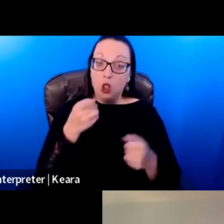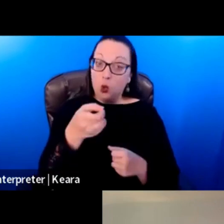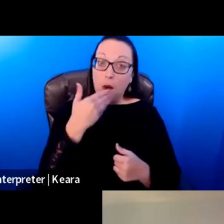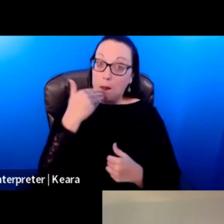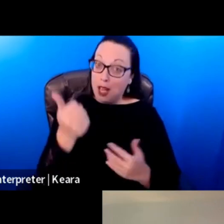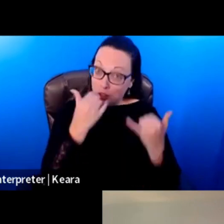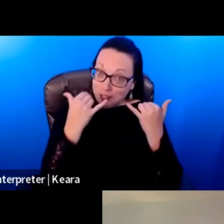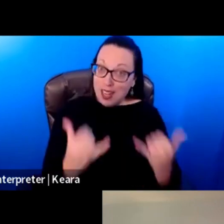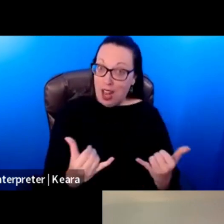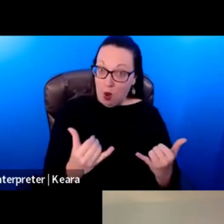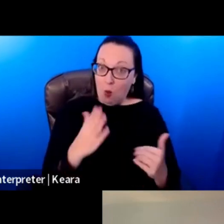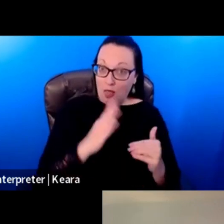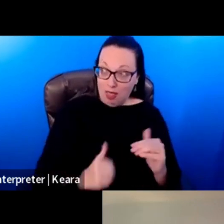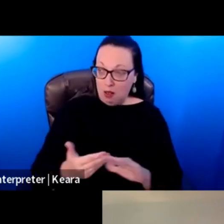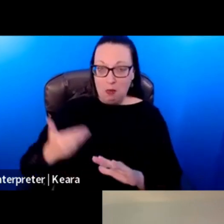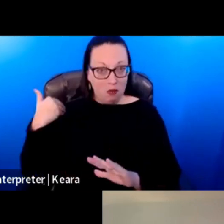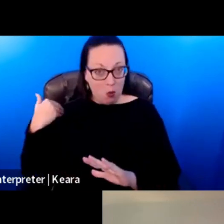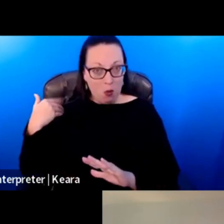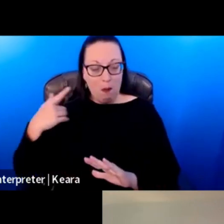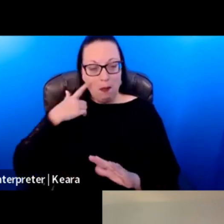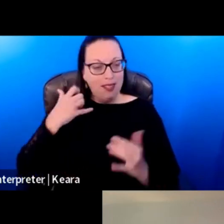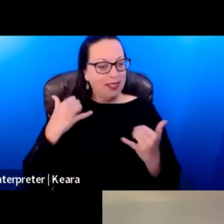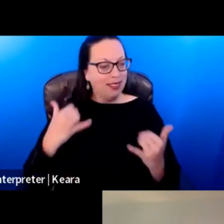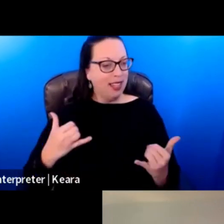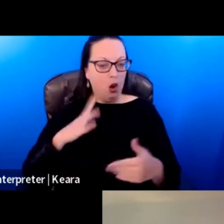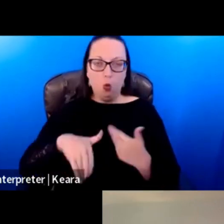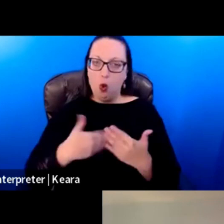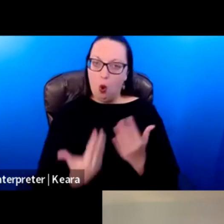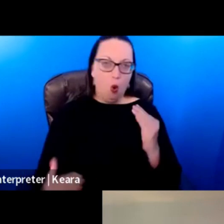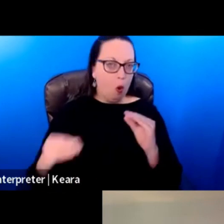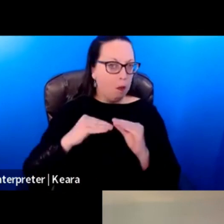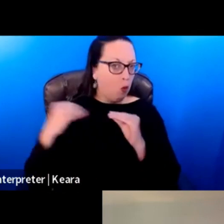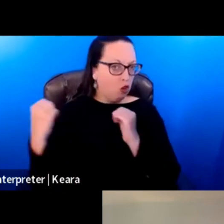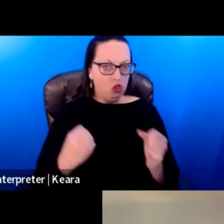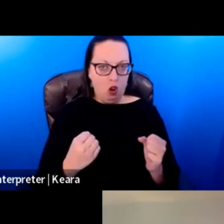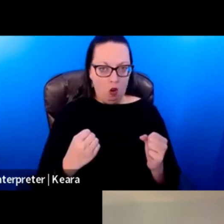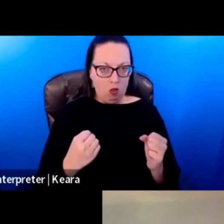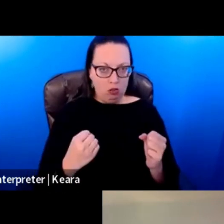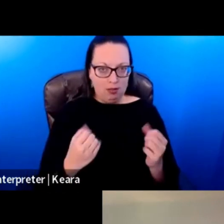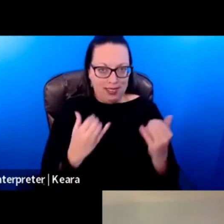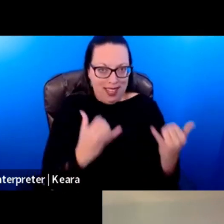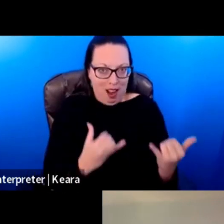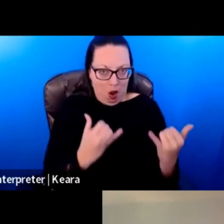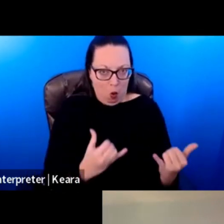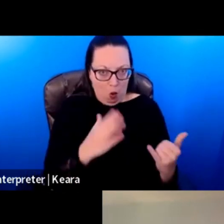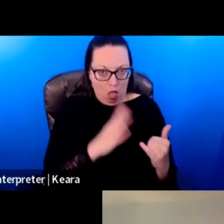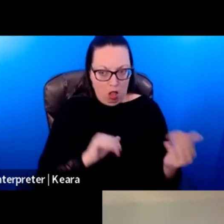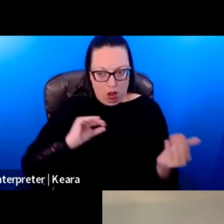than you were before. Because when you look at it, we're all stronger than we were at the time of the injury. So I can